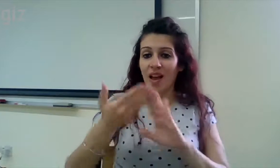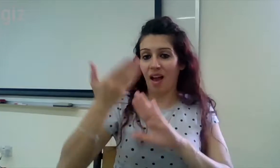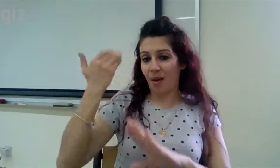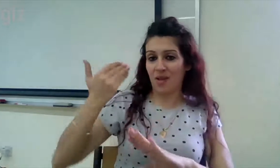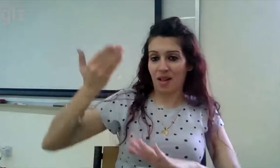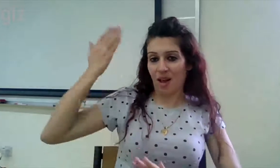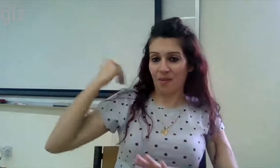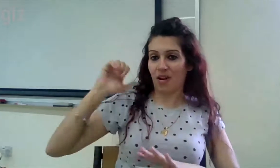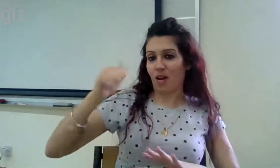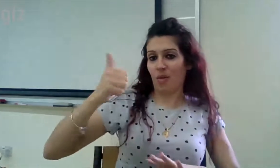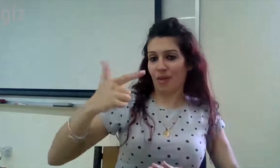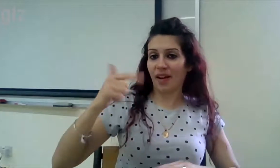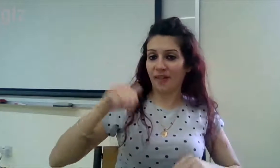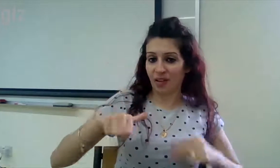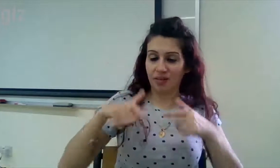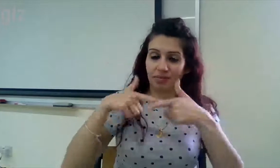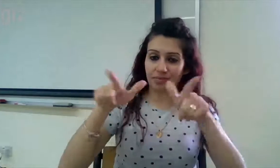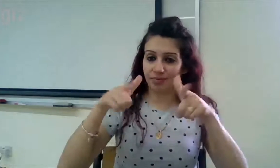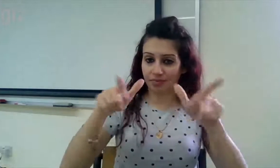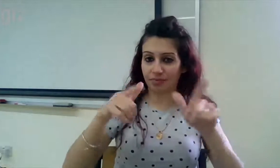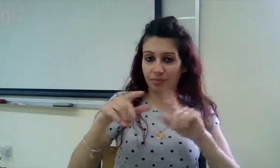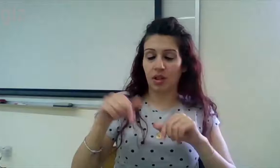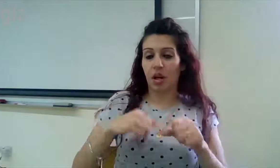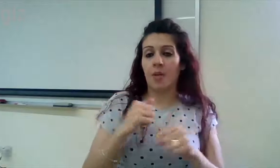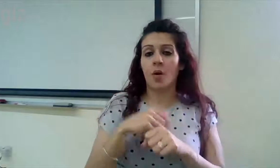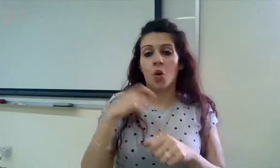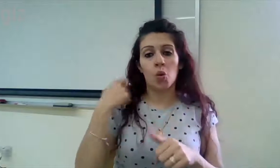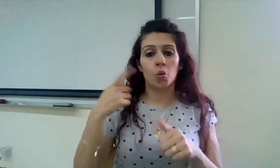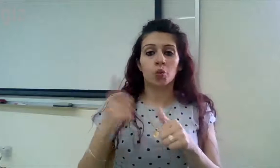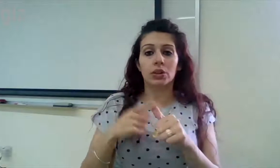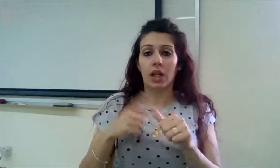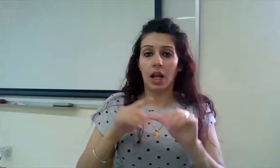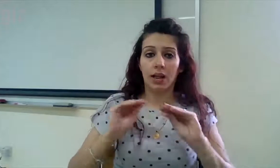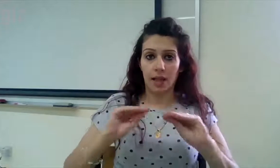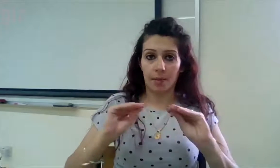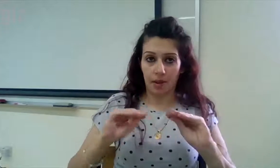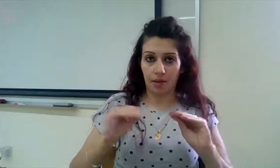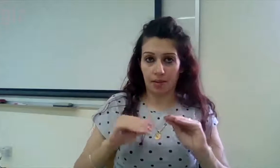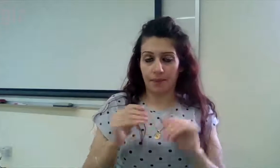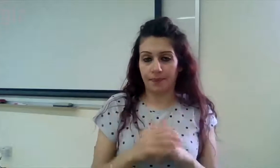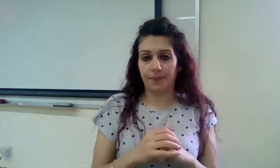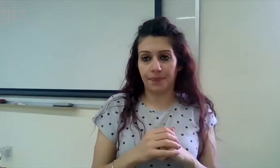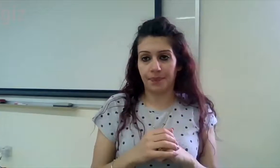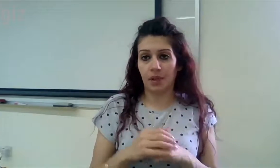sahiba suffered the trauma to Zarate terbutaline will town mal medicine Anna